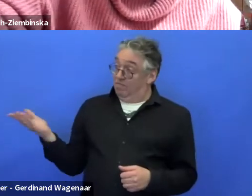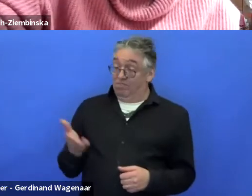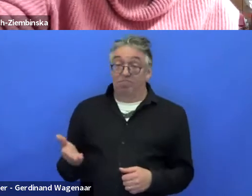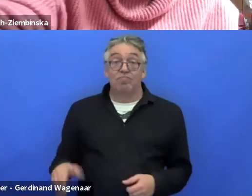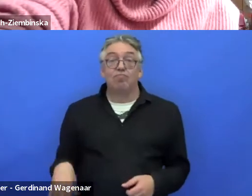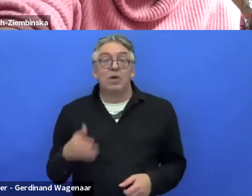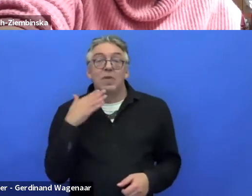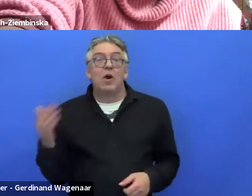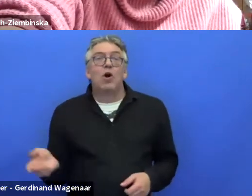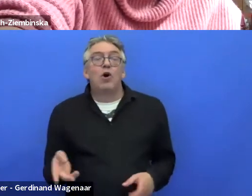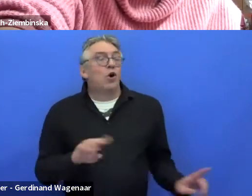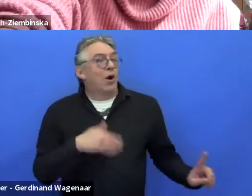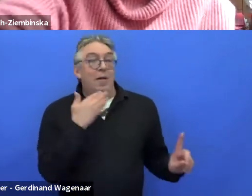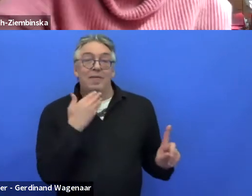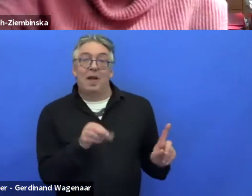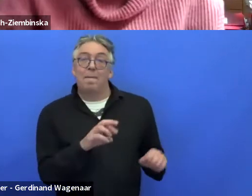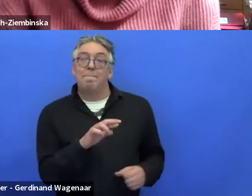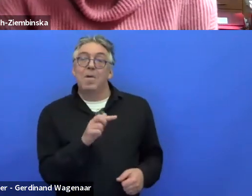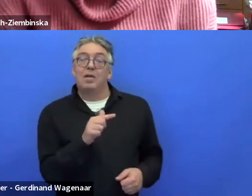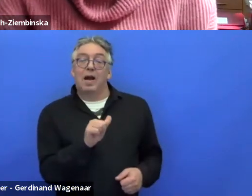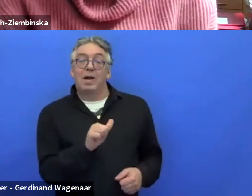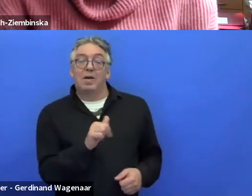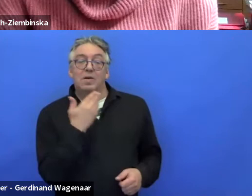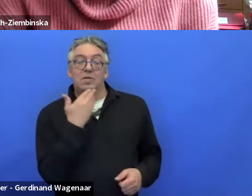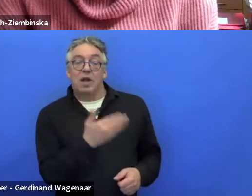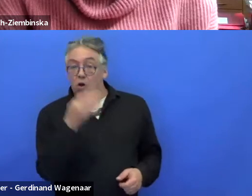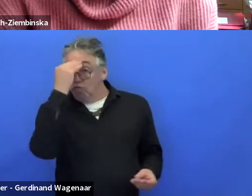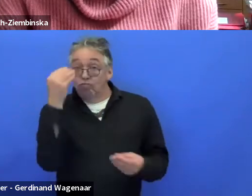Thank you, Marta. Marta will be with us to the end,